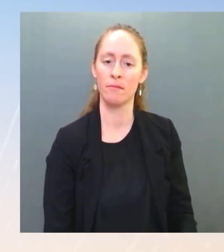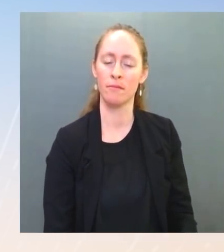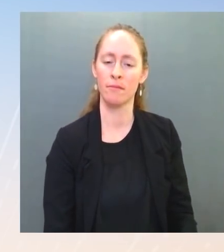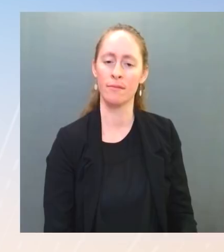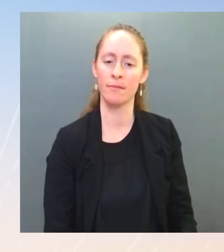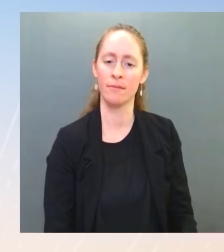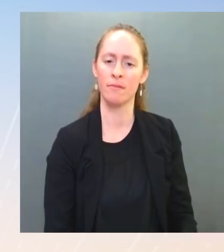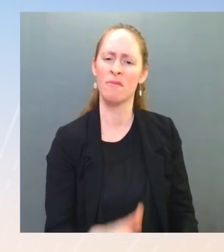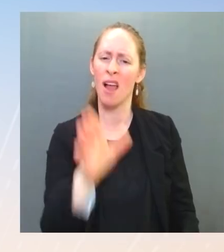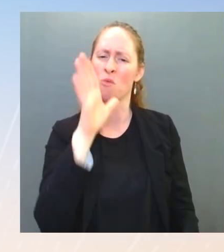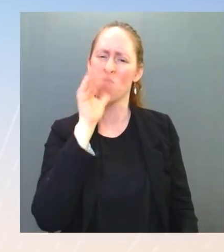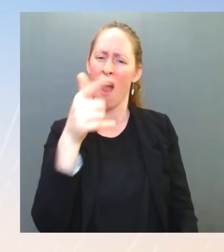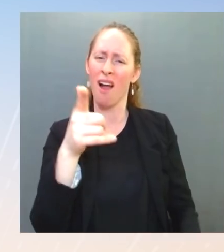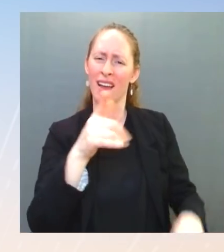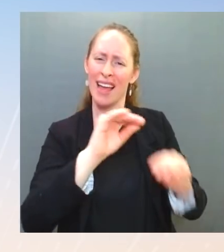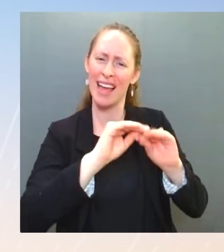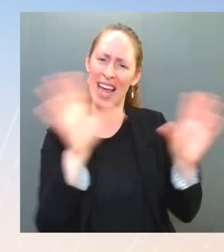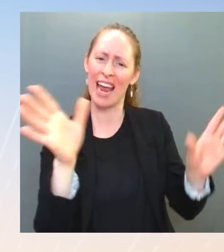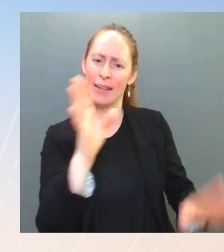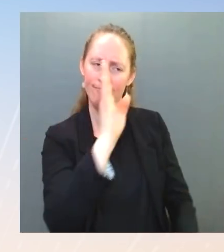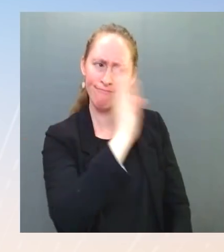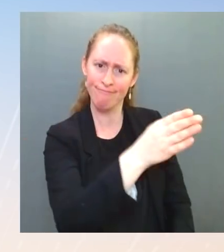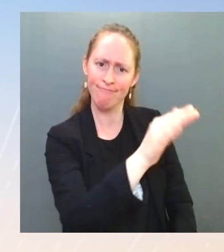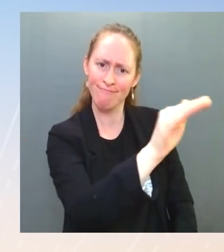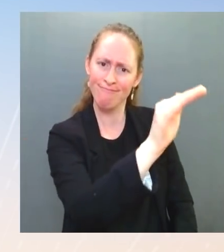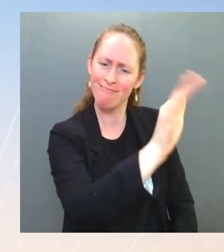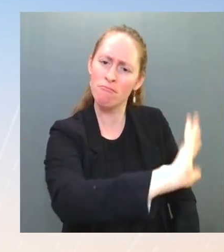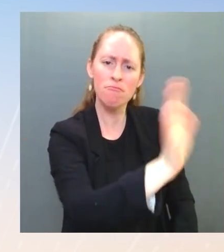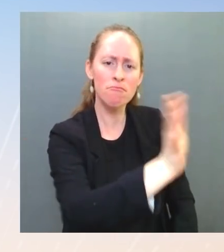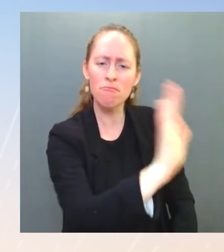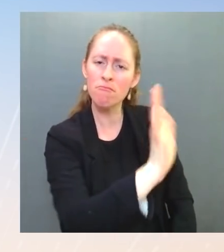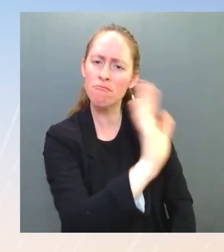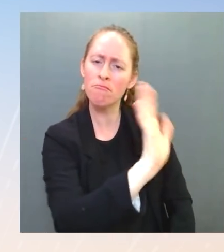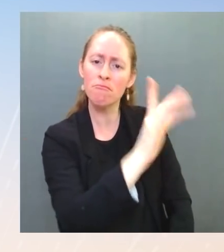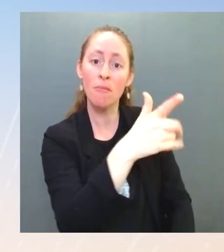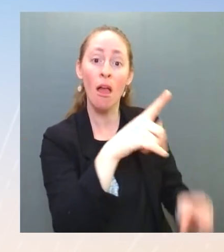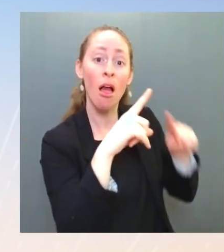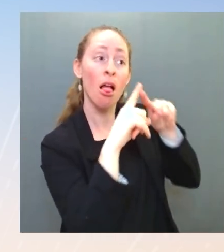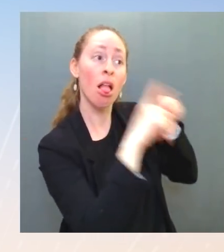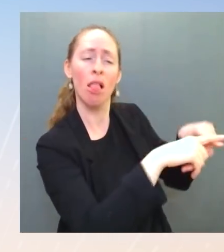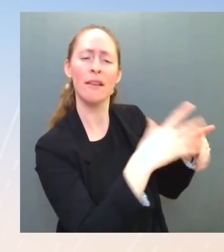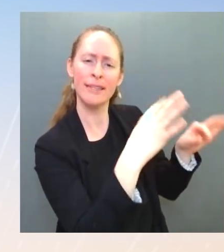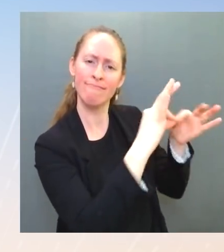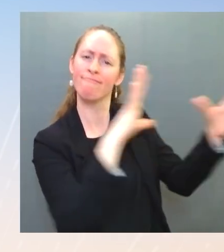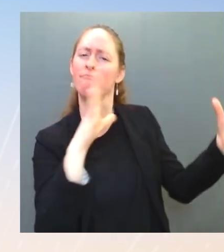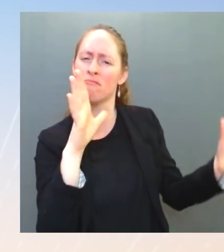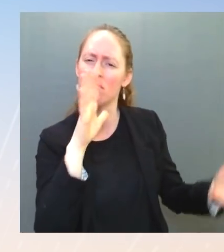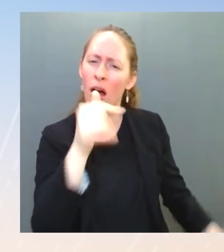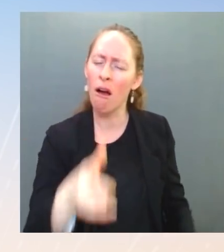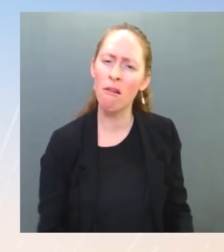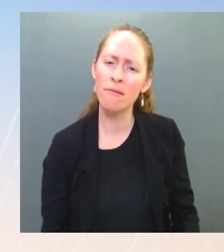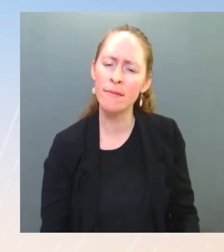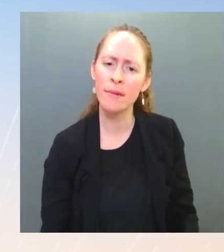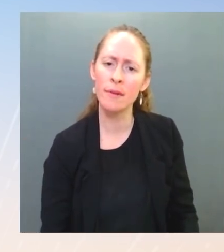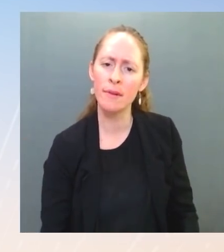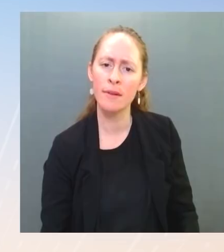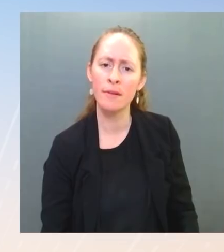Ms. Psaki: I think our deputy national security advisor conveying they should take steps. We encourage them to take steps to diversify.